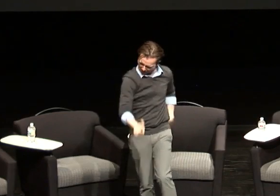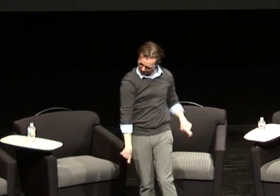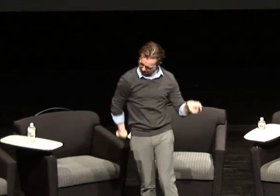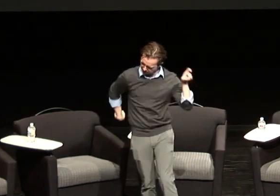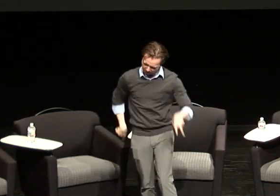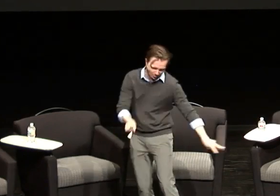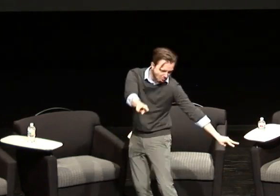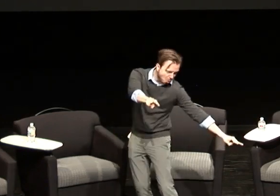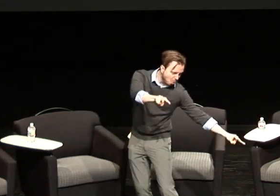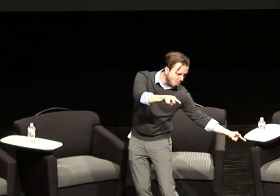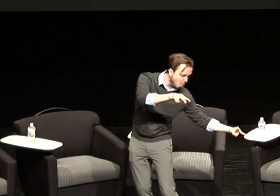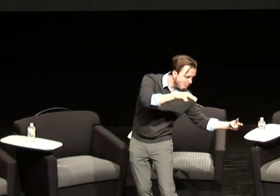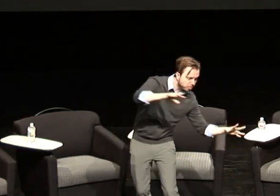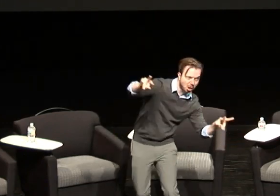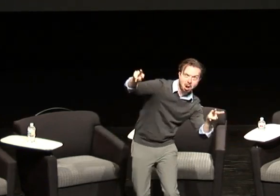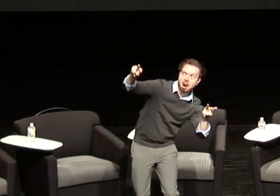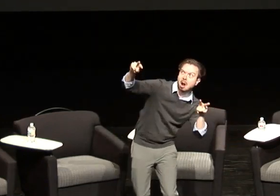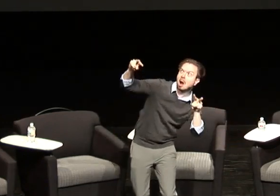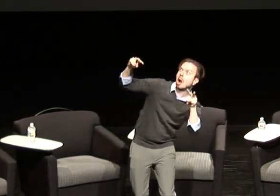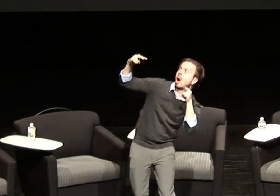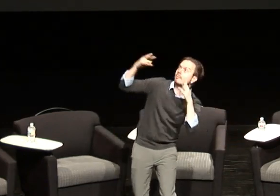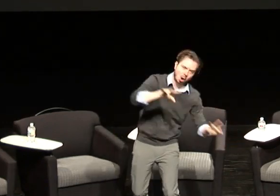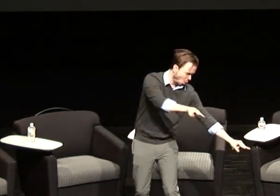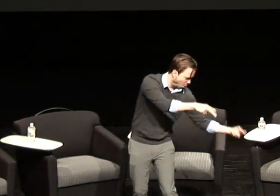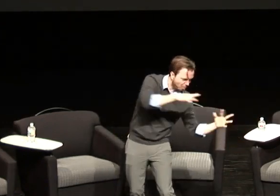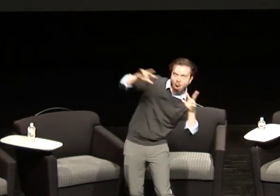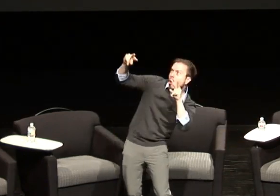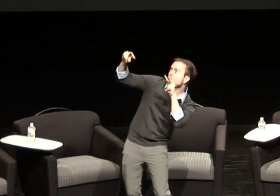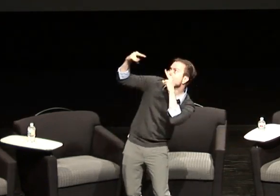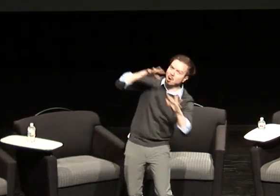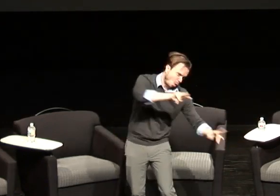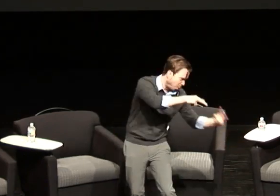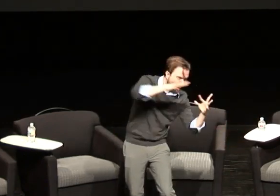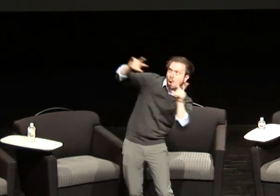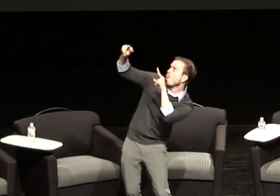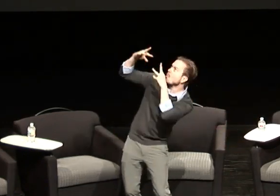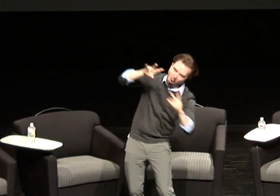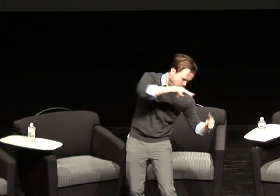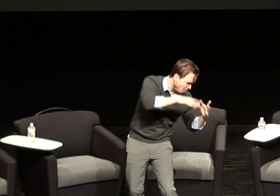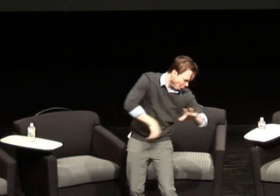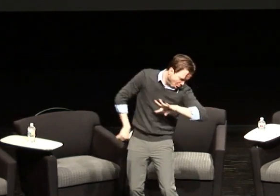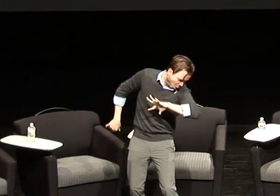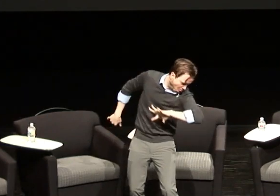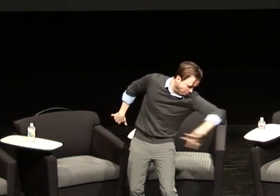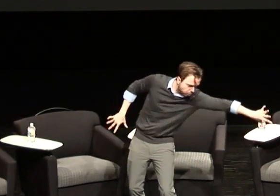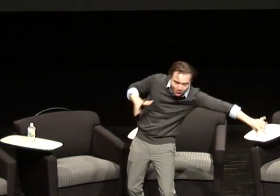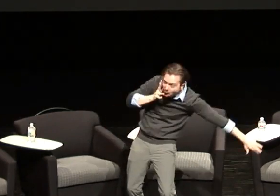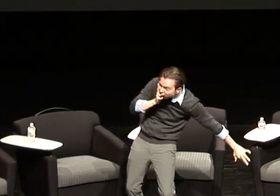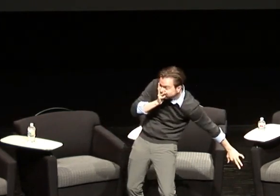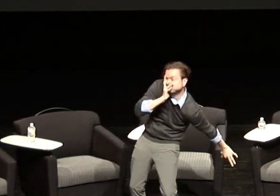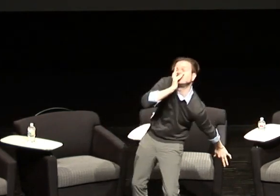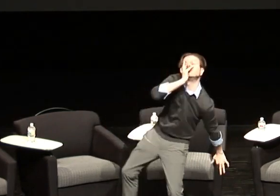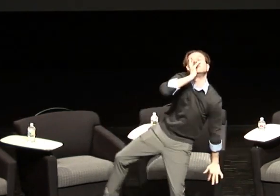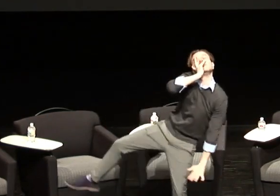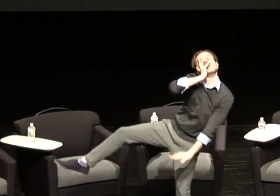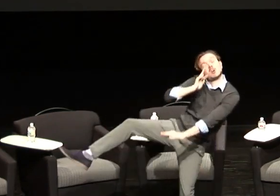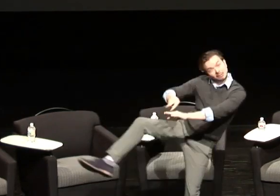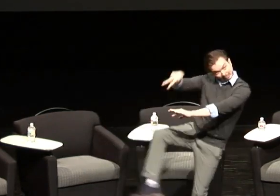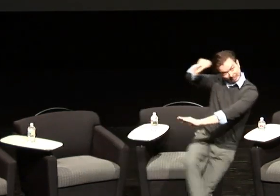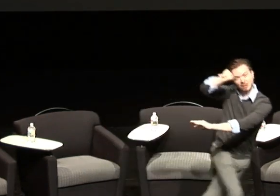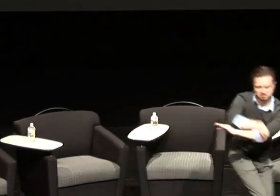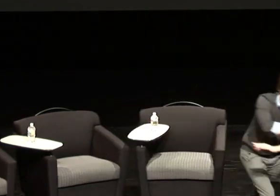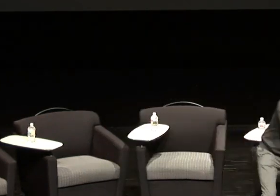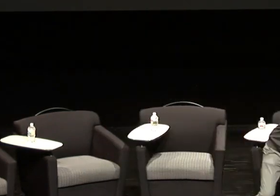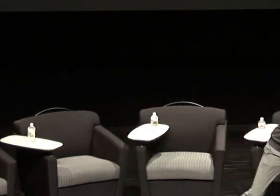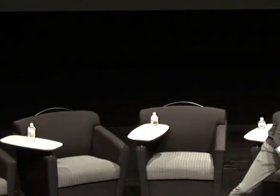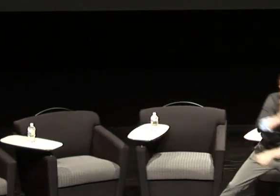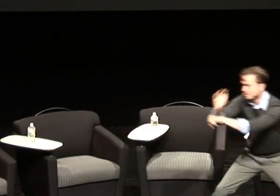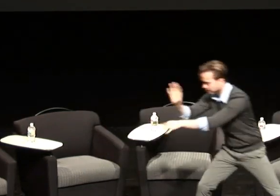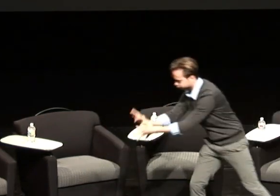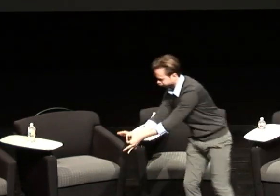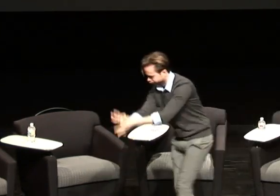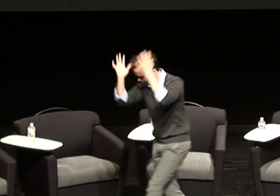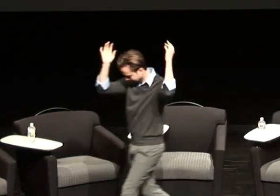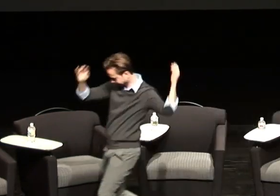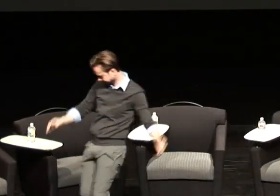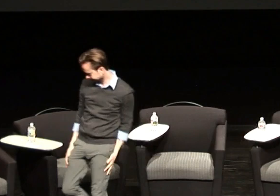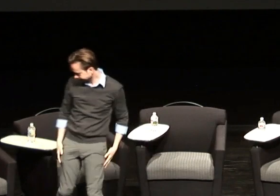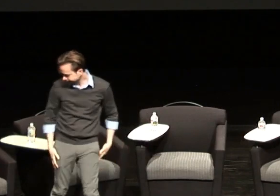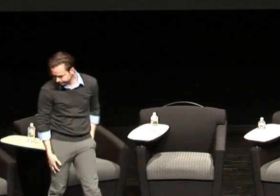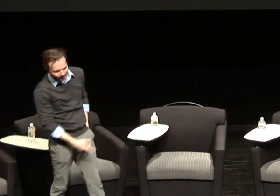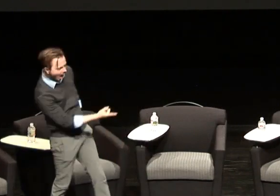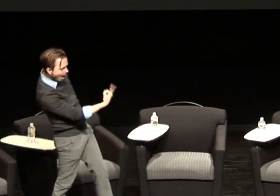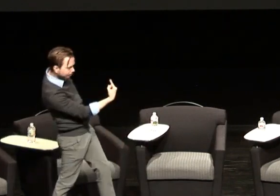him running in we locked eyes he shoved me out of the way set up his new toy he